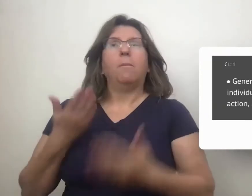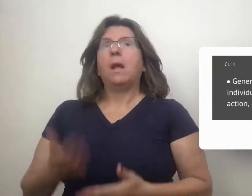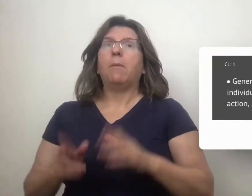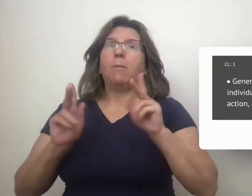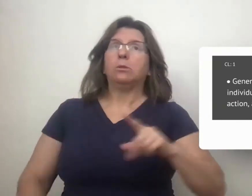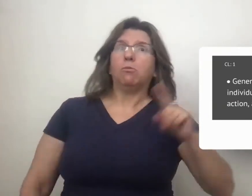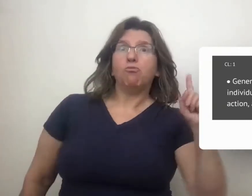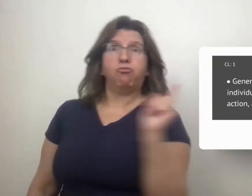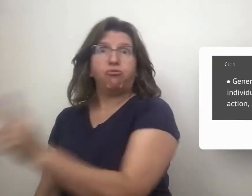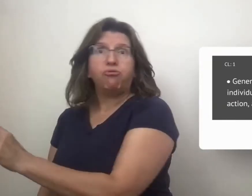or person in a rush,